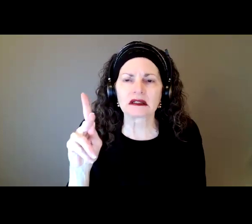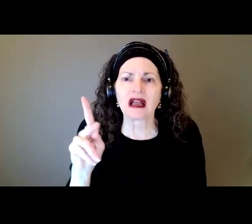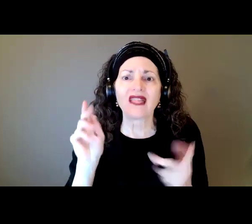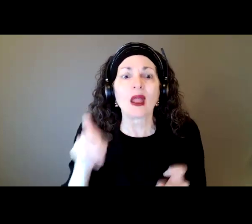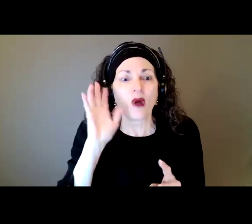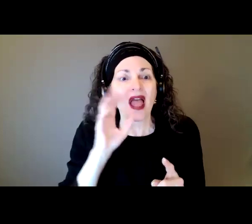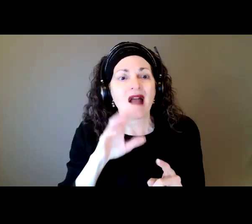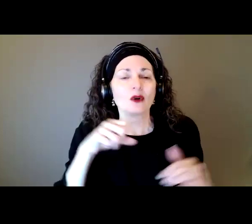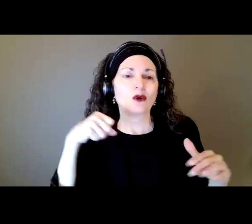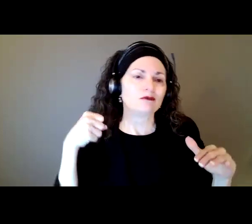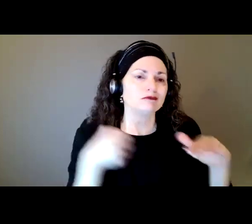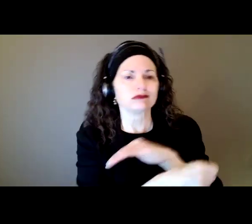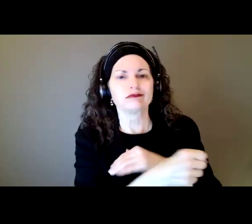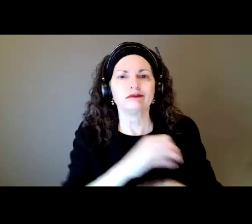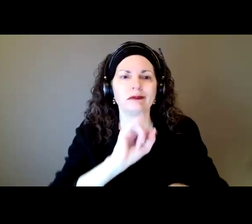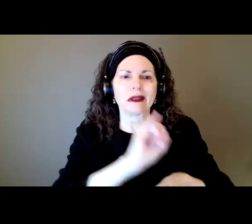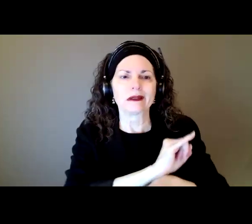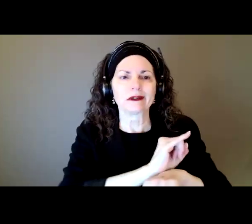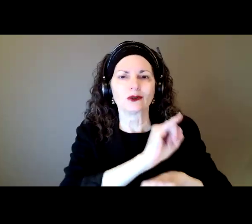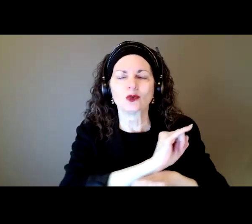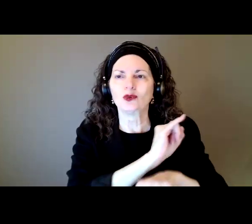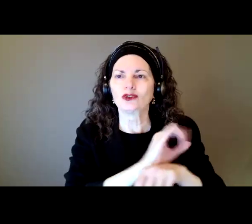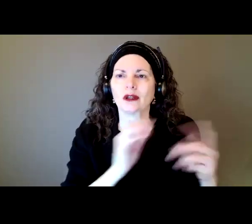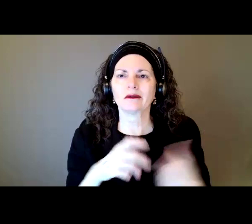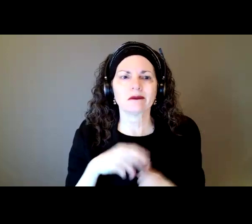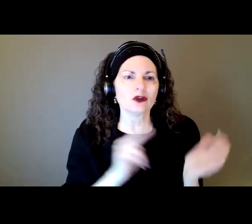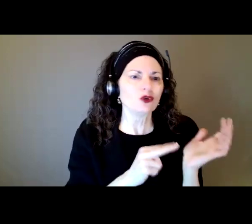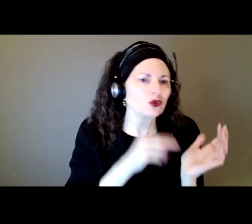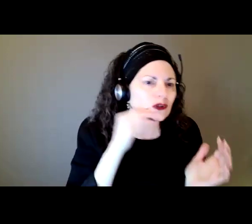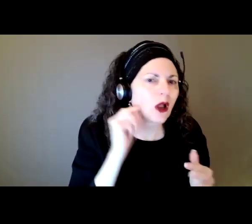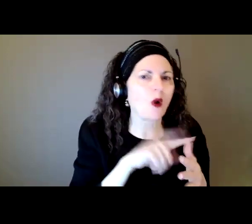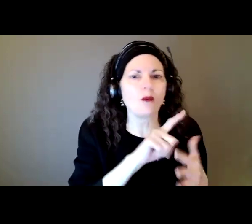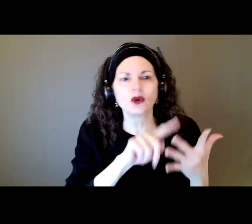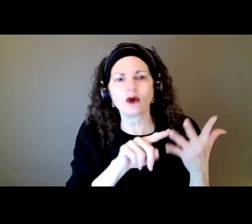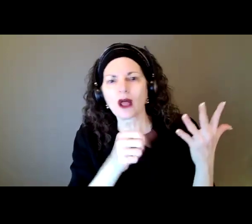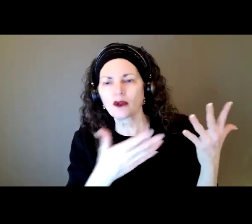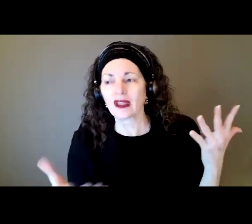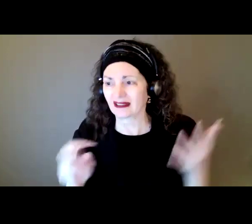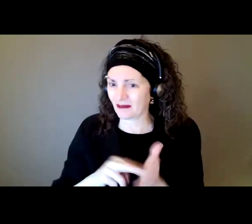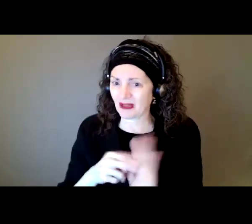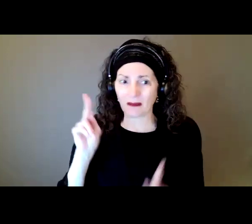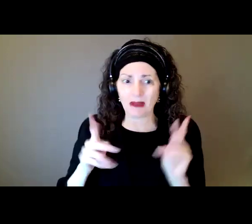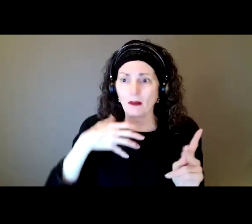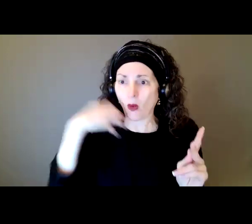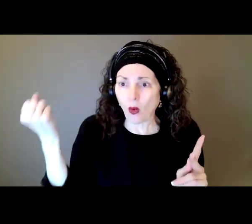It means that people with disabilities and older adults experience service disruptions and inconsistent care,